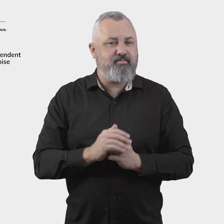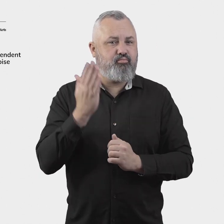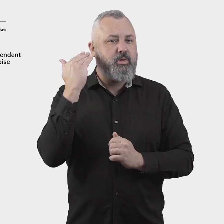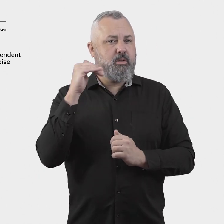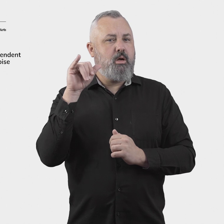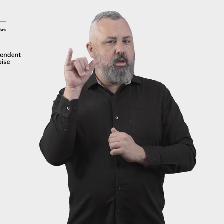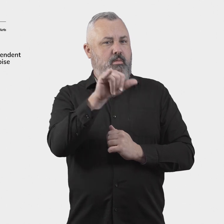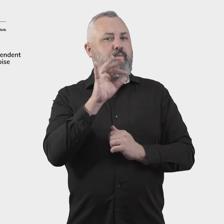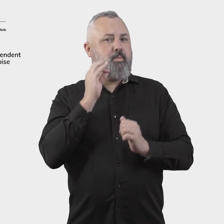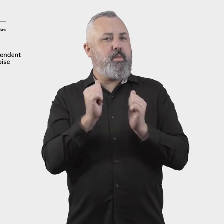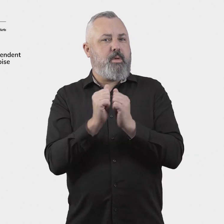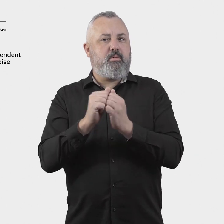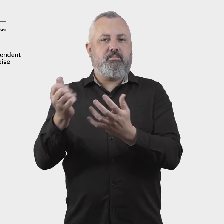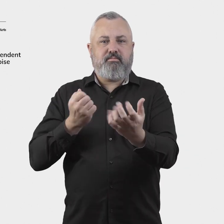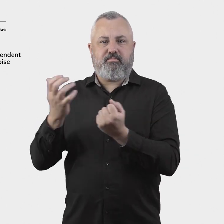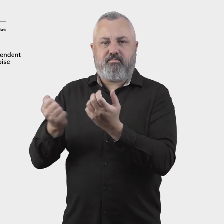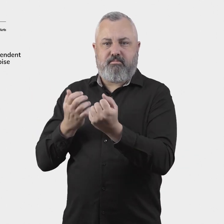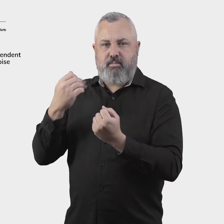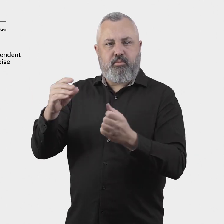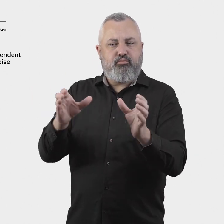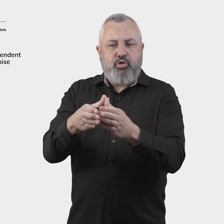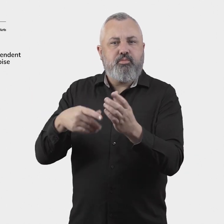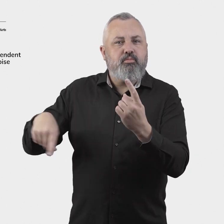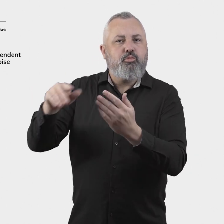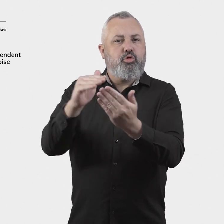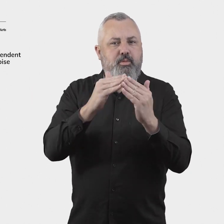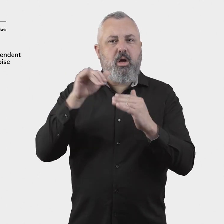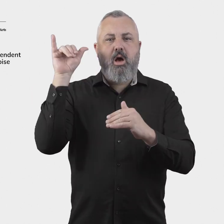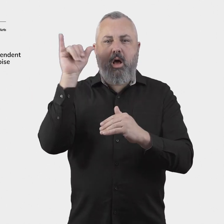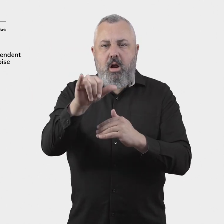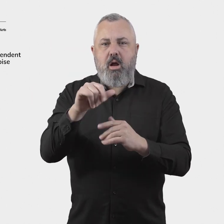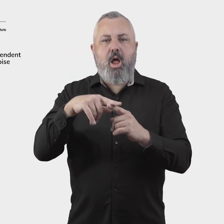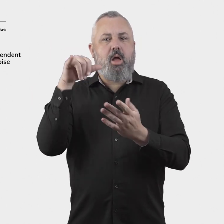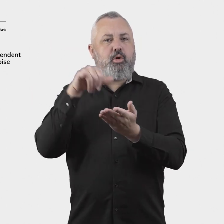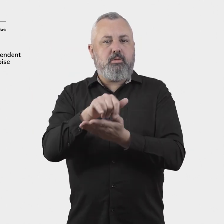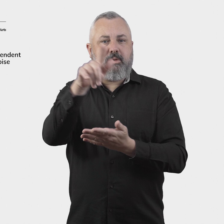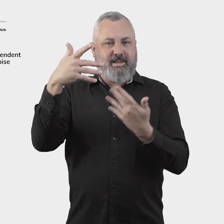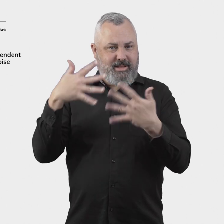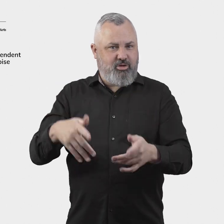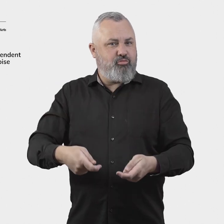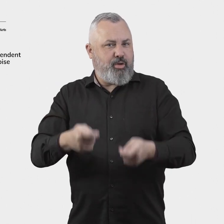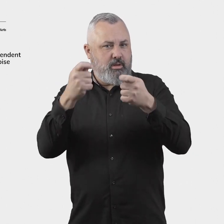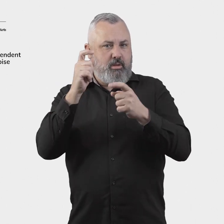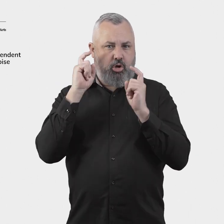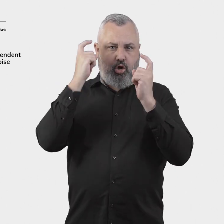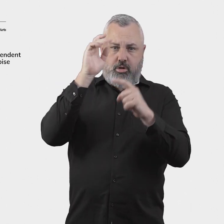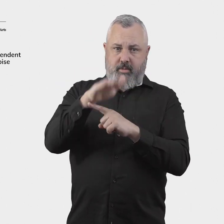Aviation White Paper submissions from community groups, airlines and airports raised concerns about